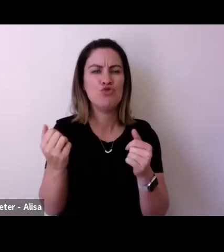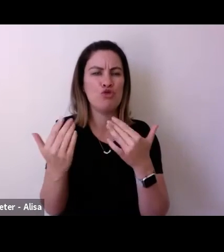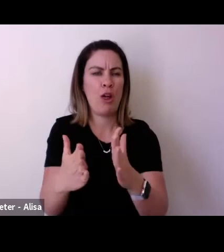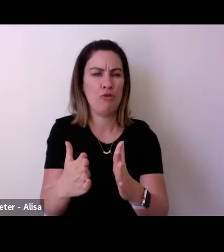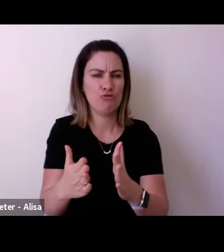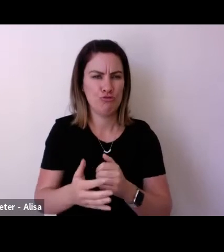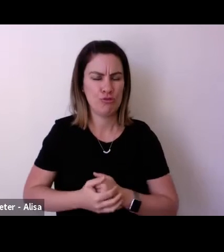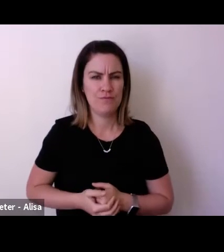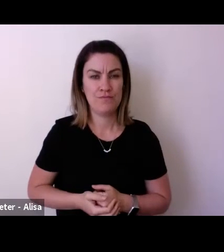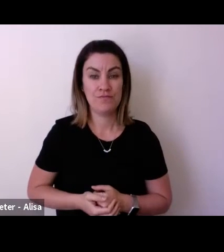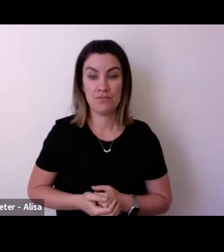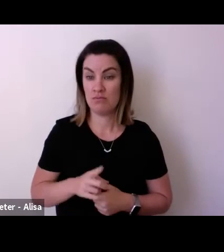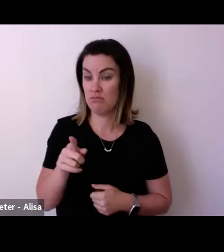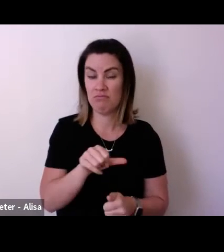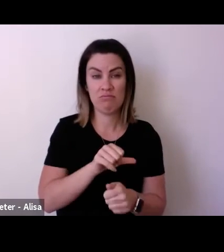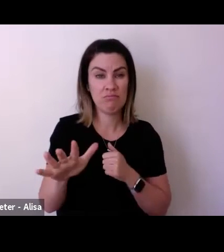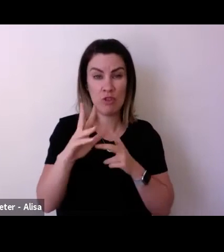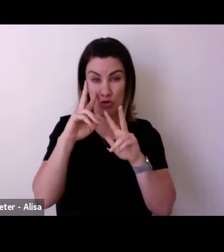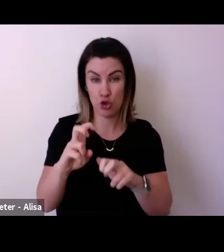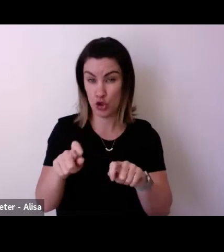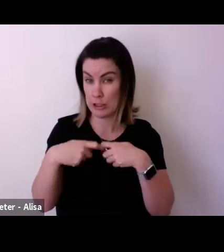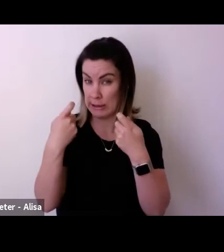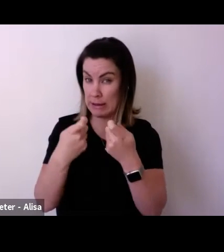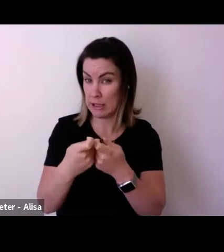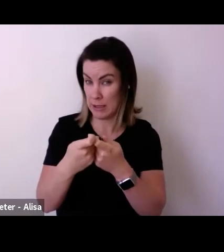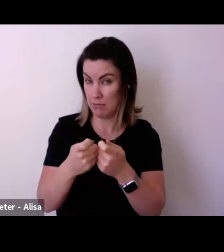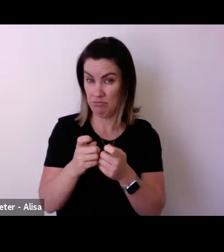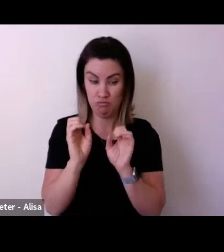Excellent research team that has put this together in collaboration